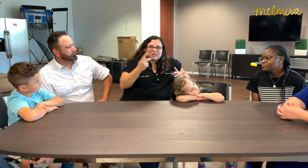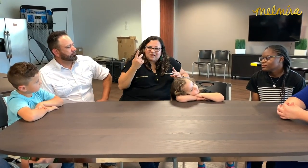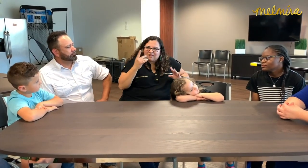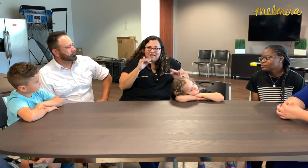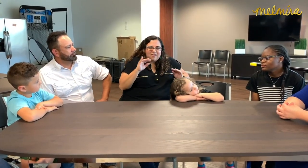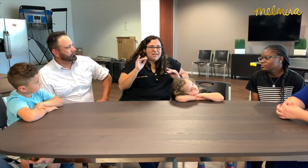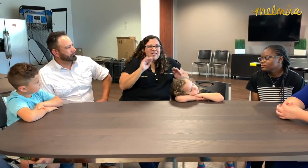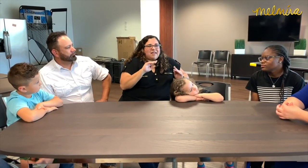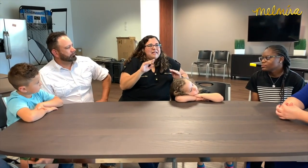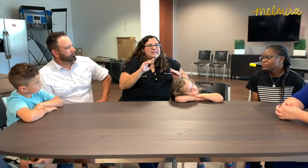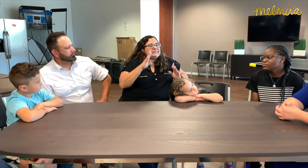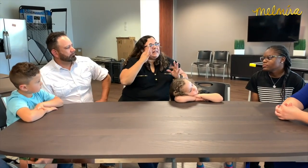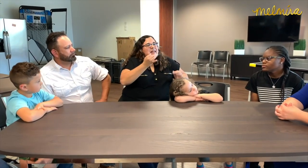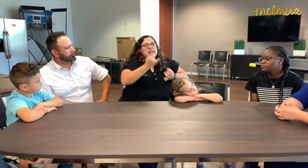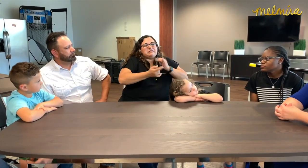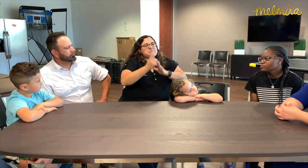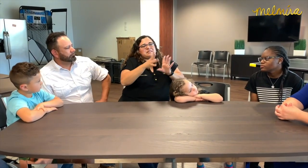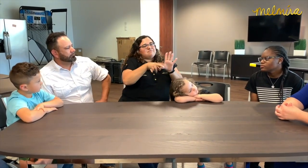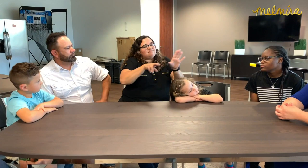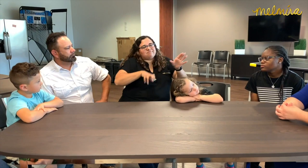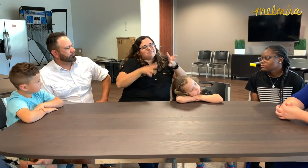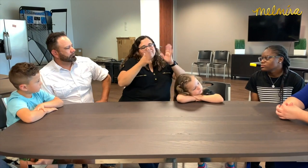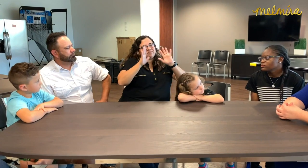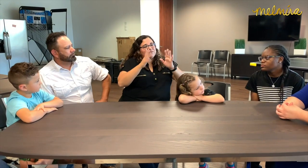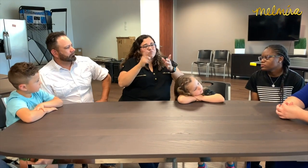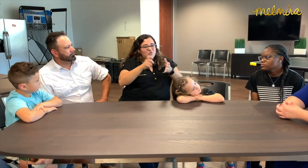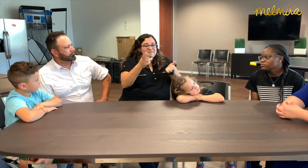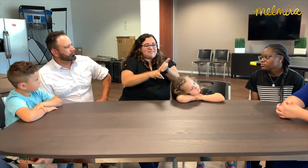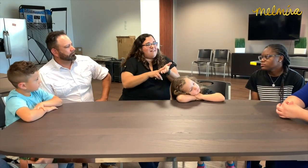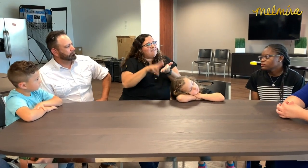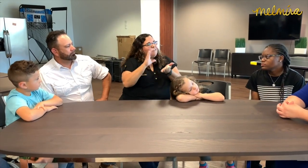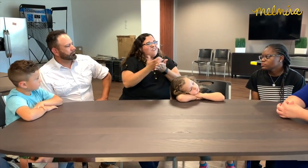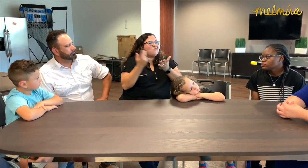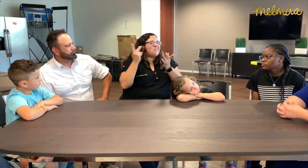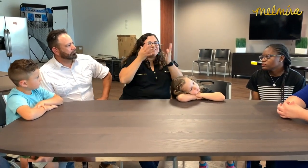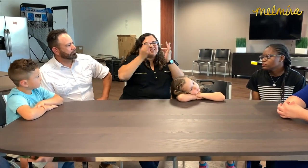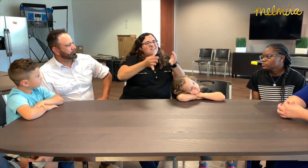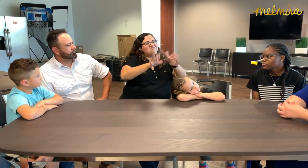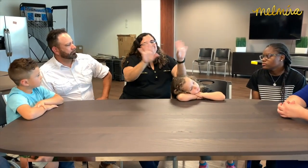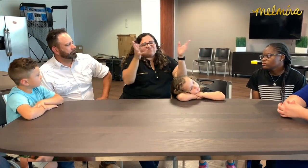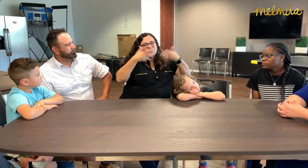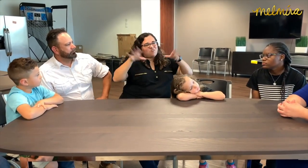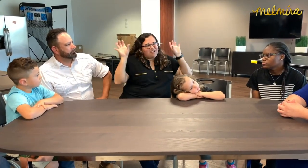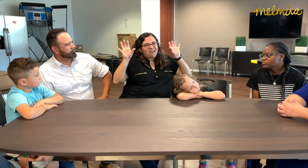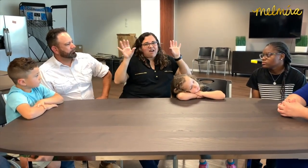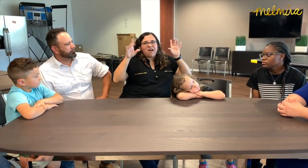We discussed some more, and we backed out at the last minute. We should've signed the contract at that time, but we decided we didn't want to do it.